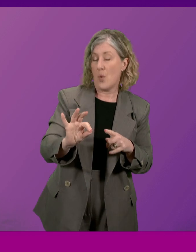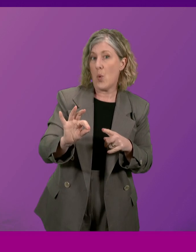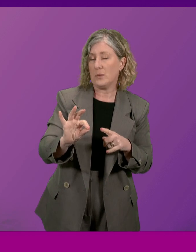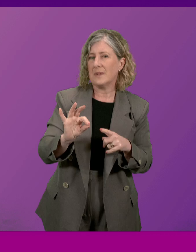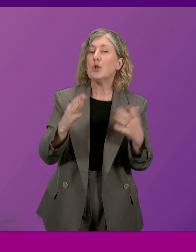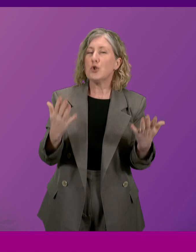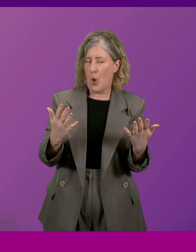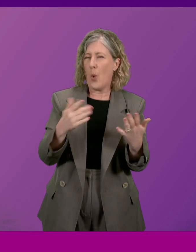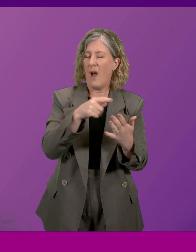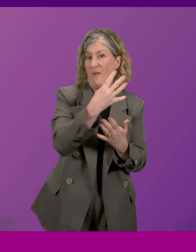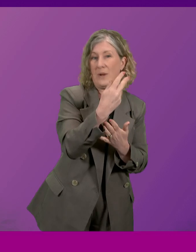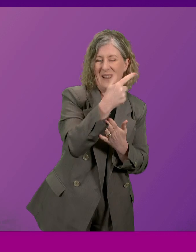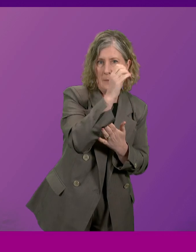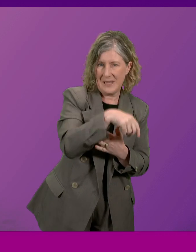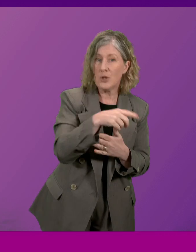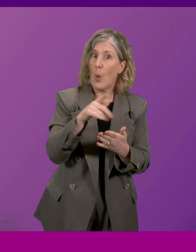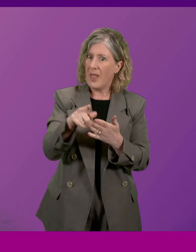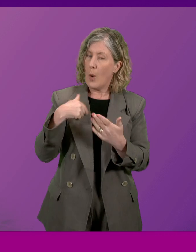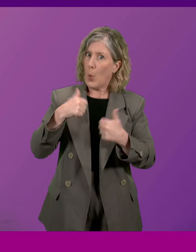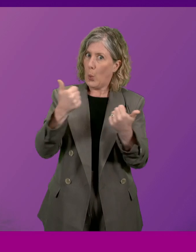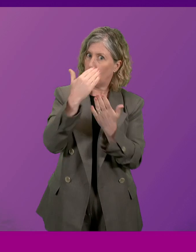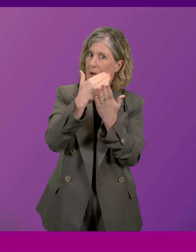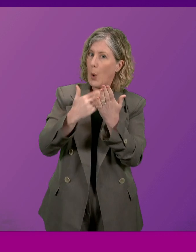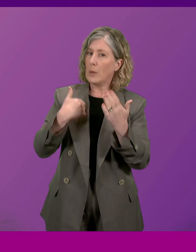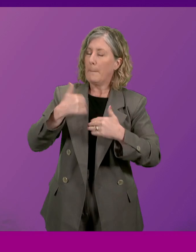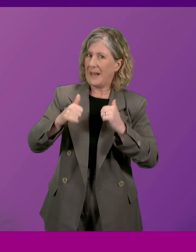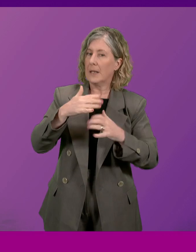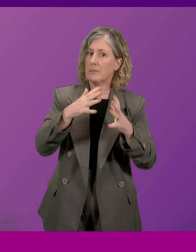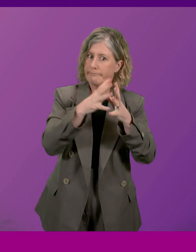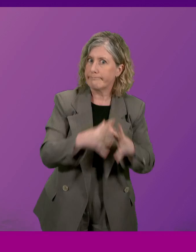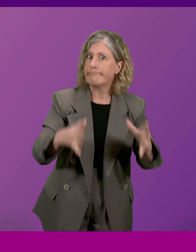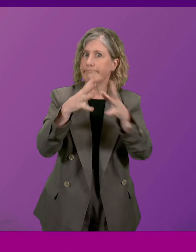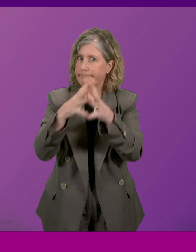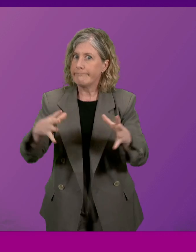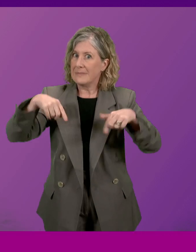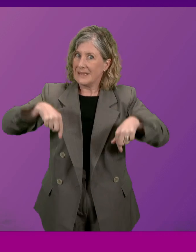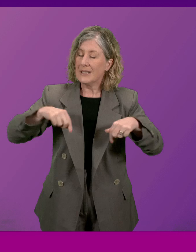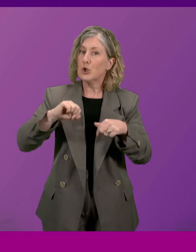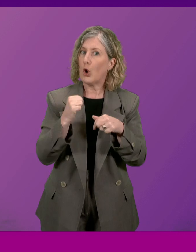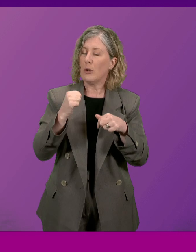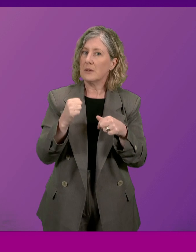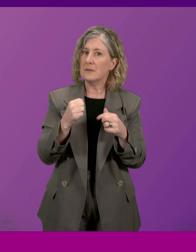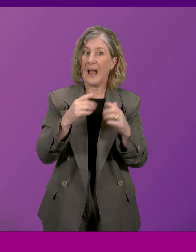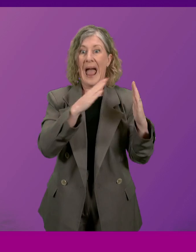That is the record of this Government, and I will argue for it. The facts speak for themselves: